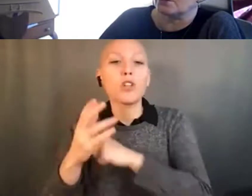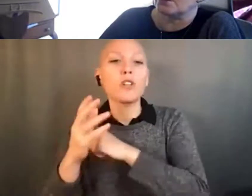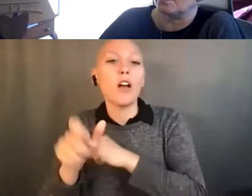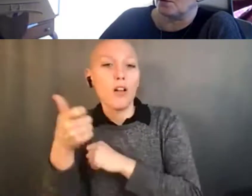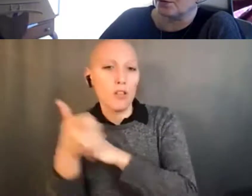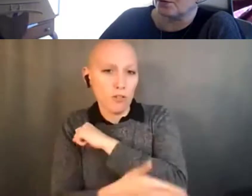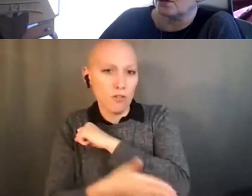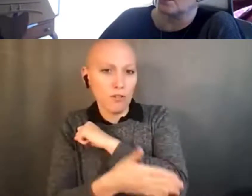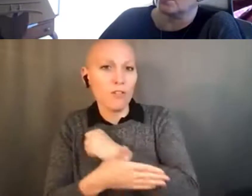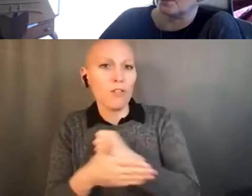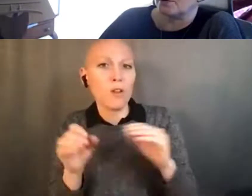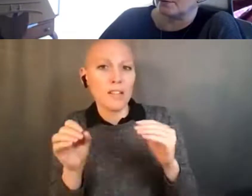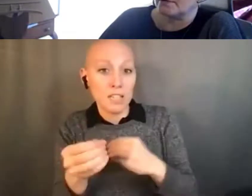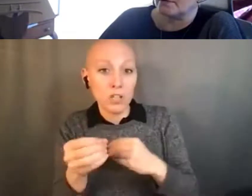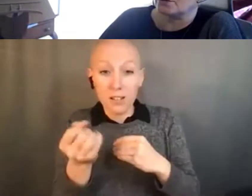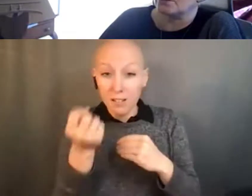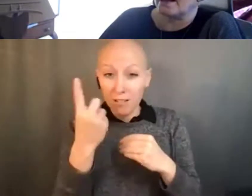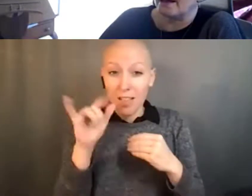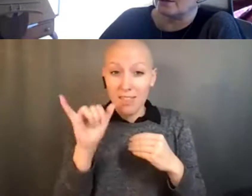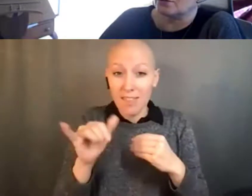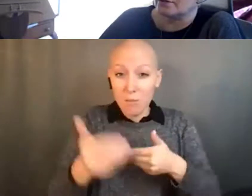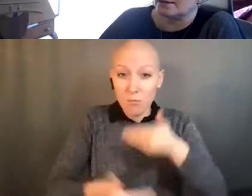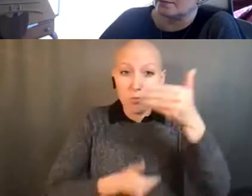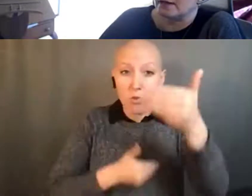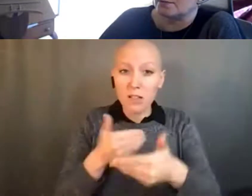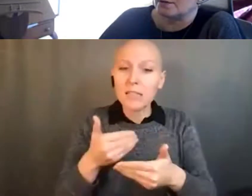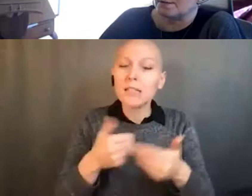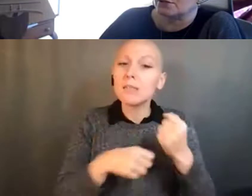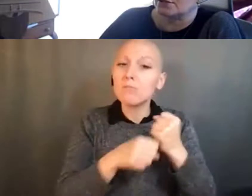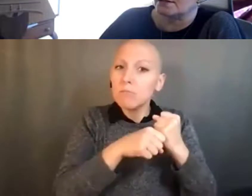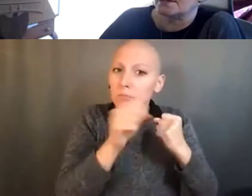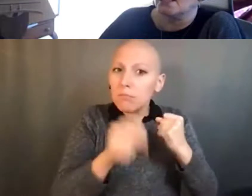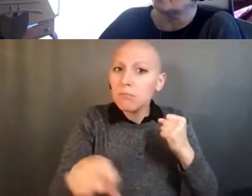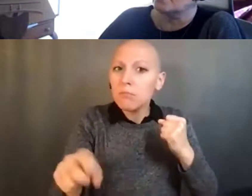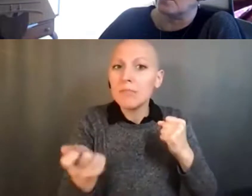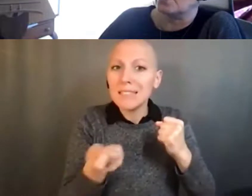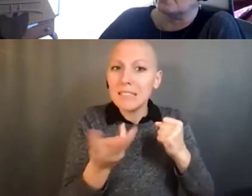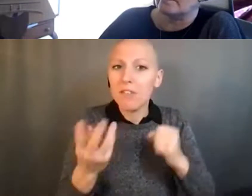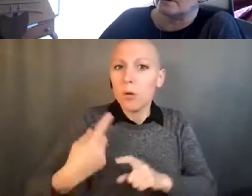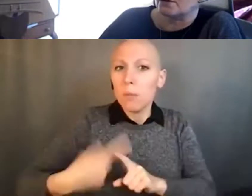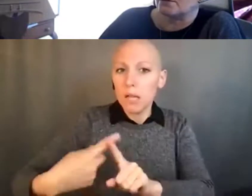to both your program official and your grants management specialist before you even start